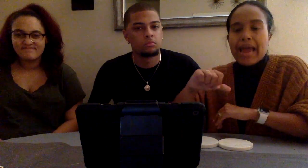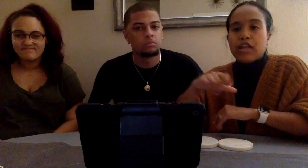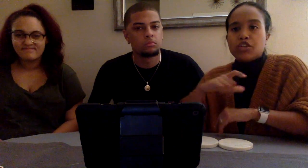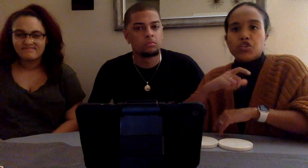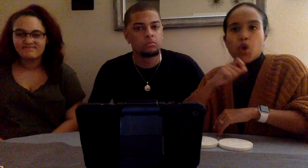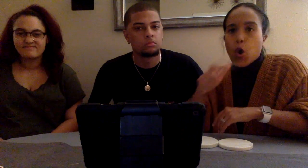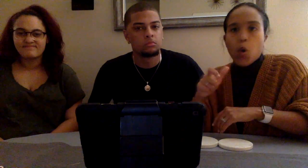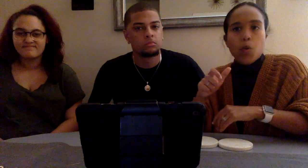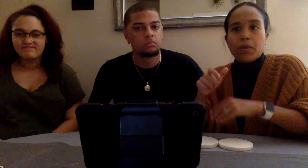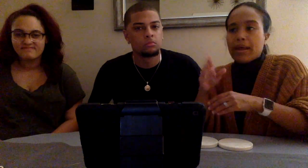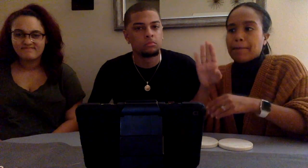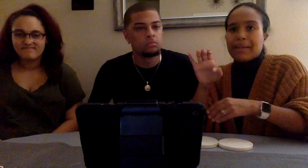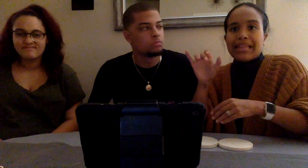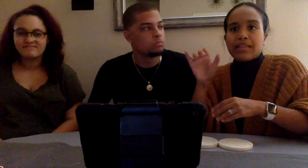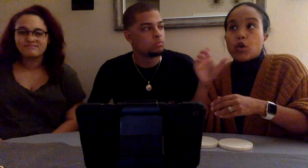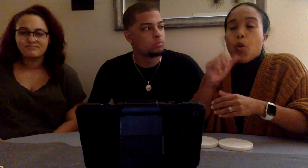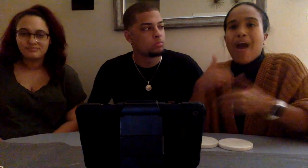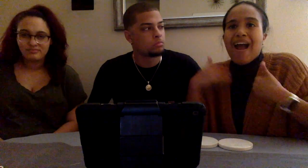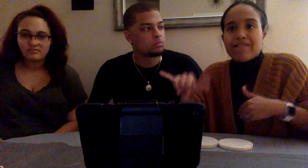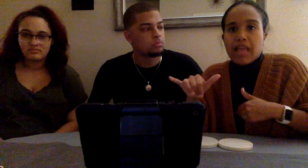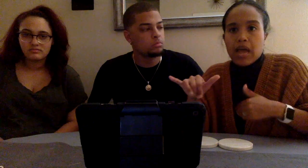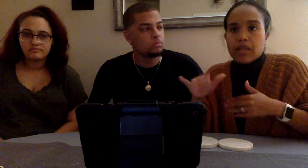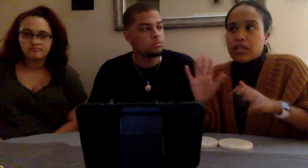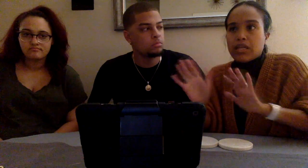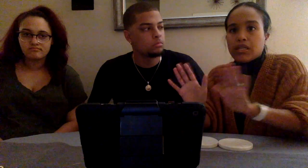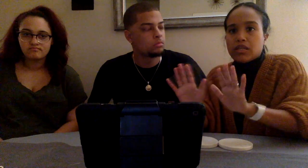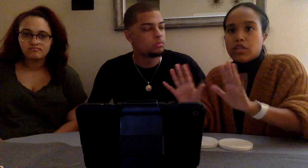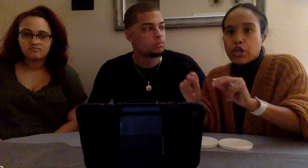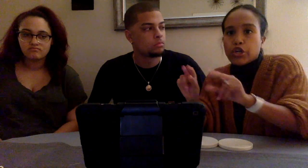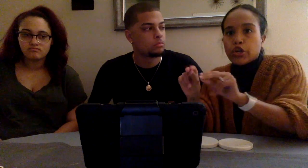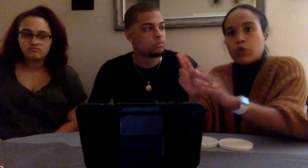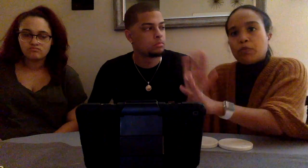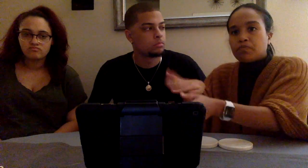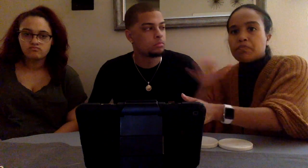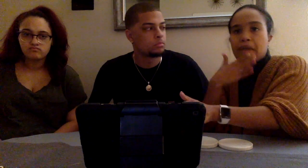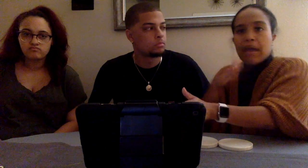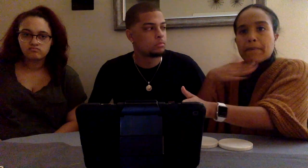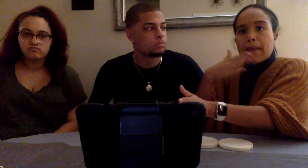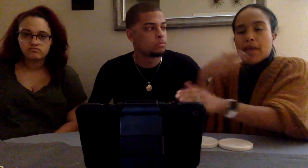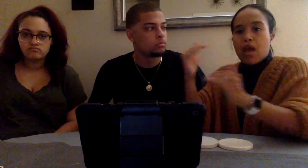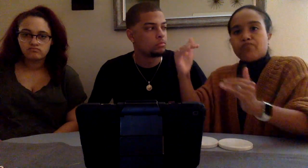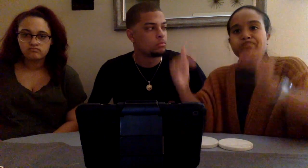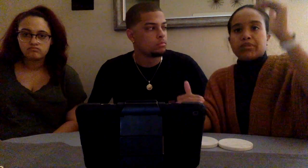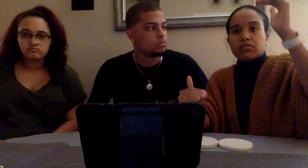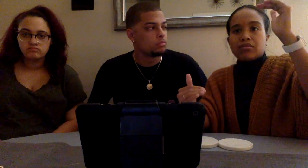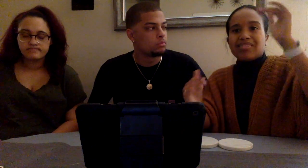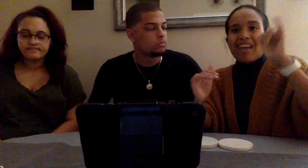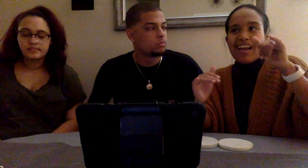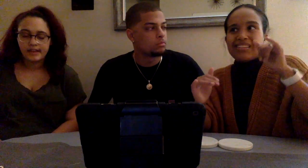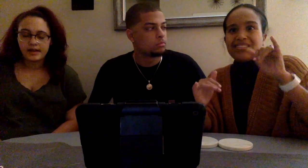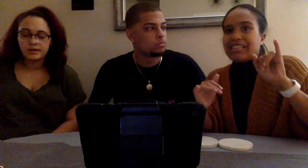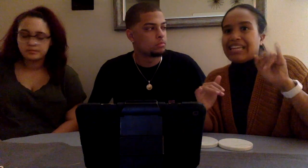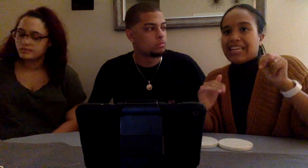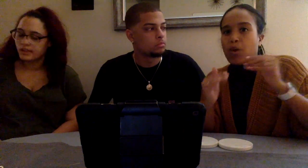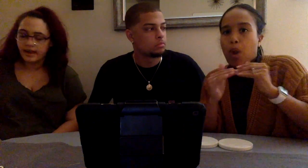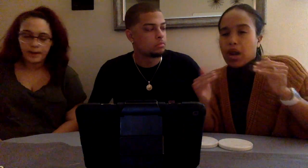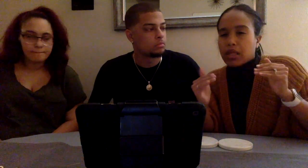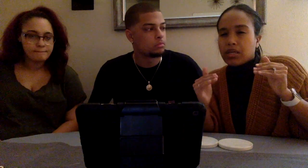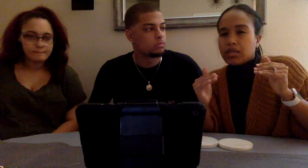Don't have that! No no, that's bad! That's INEQUALITY.